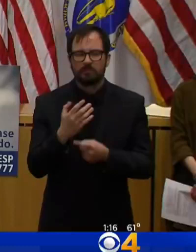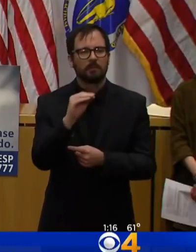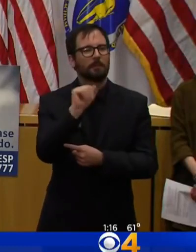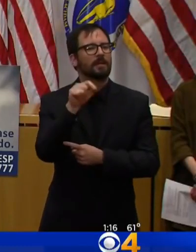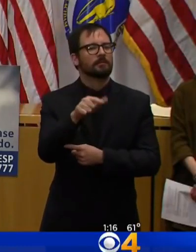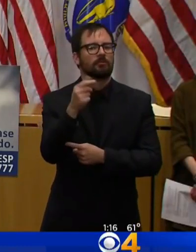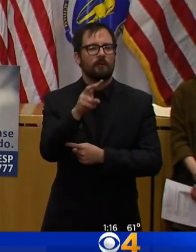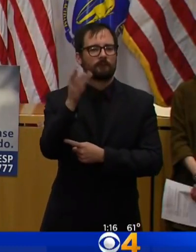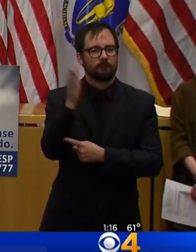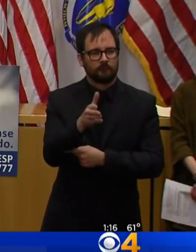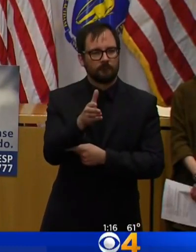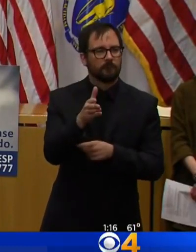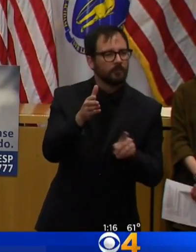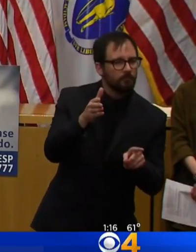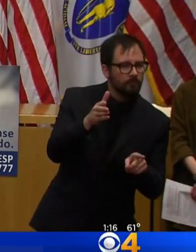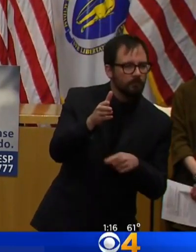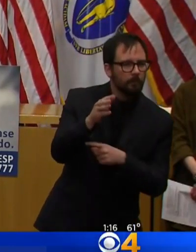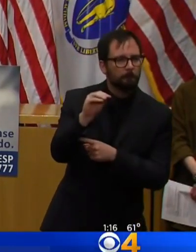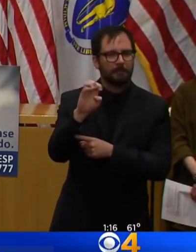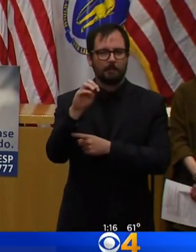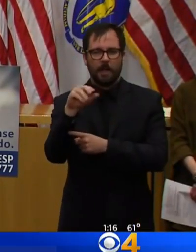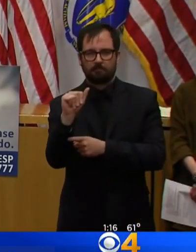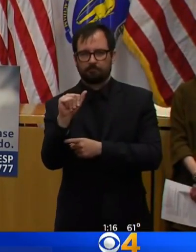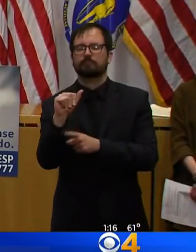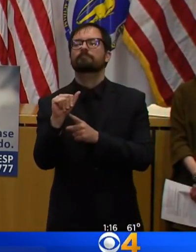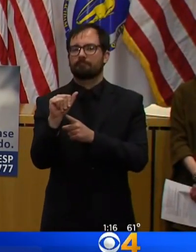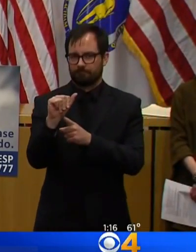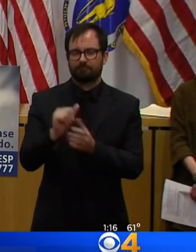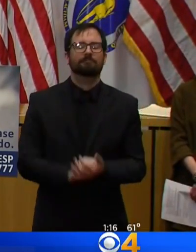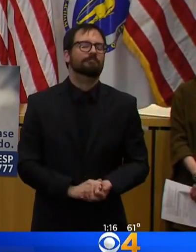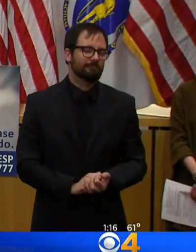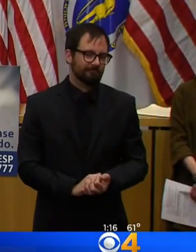YOUR QUESTIONS GO TO MASS.GOV/NIMA AND E.M.A.